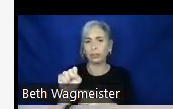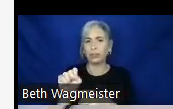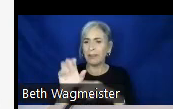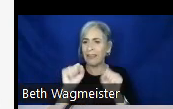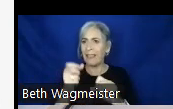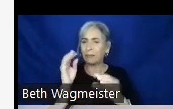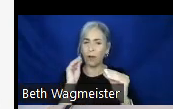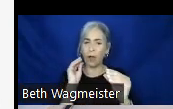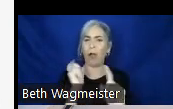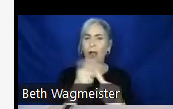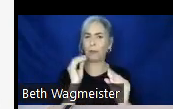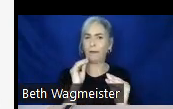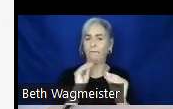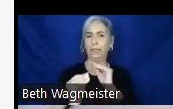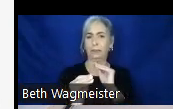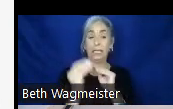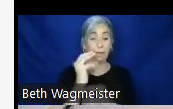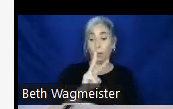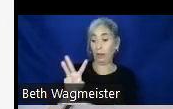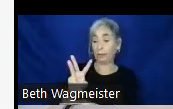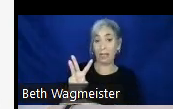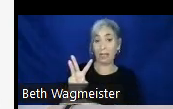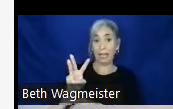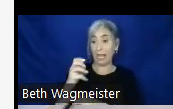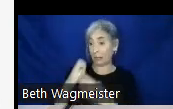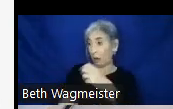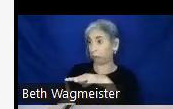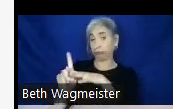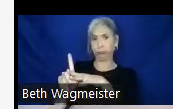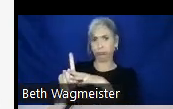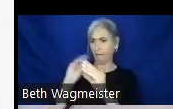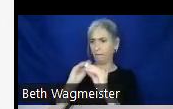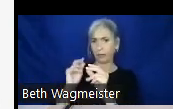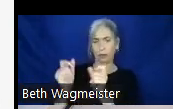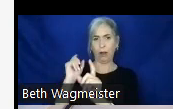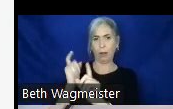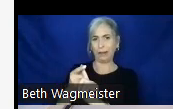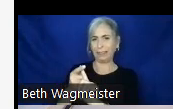if a website has problems, you can fix those. A little bit like overlays but done better